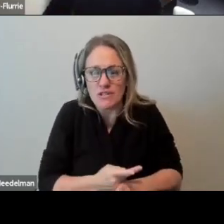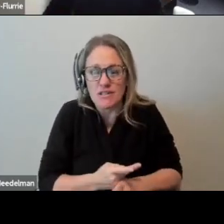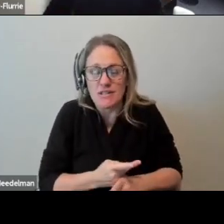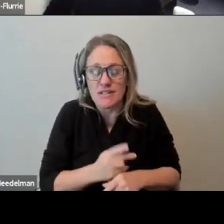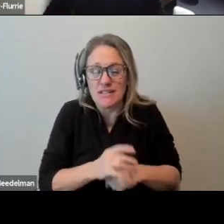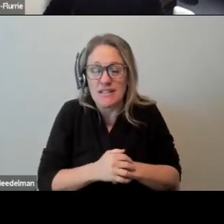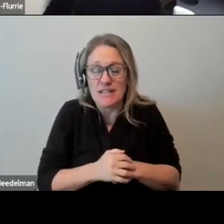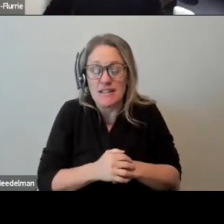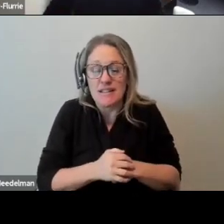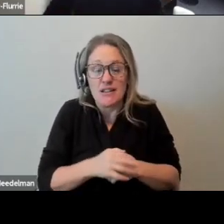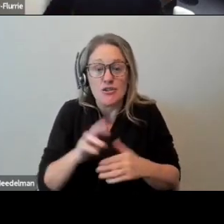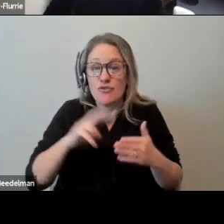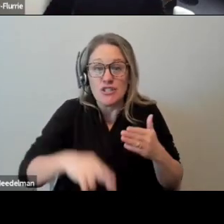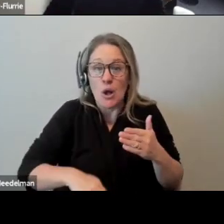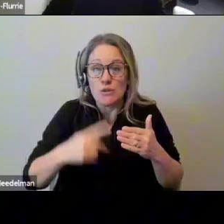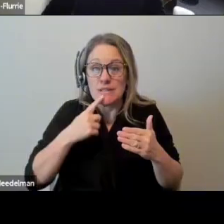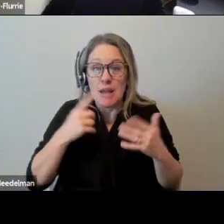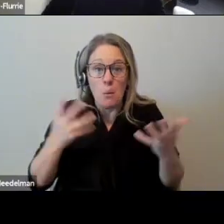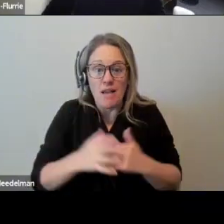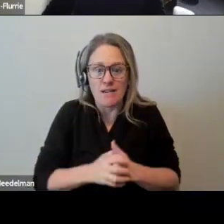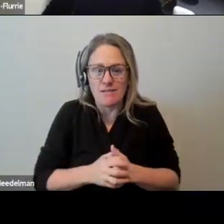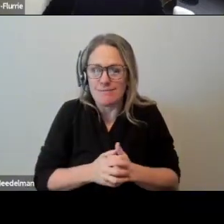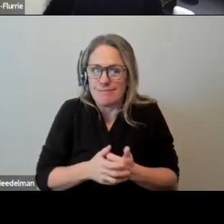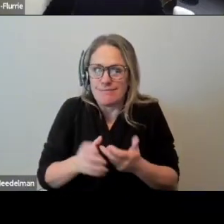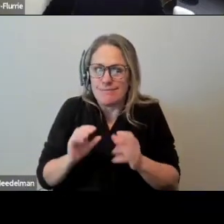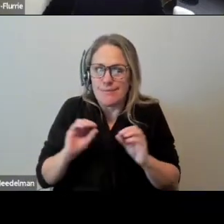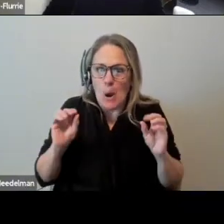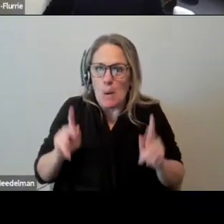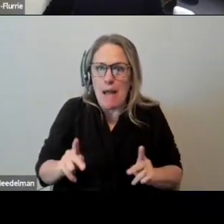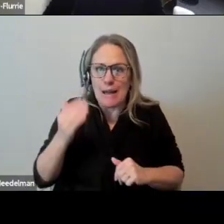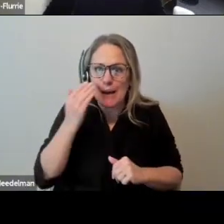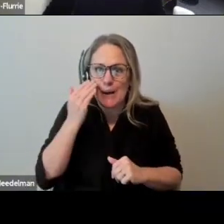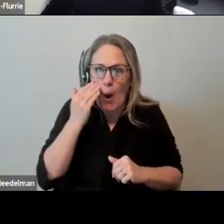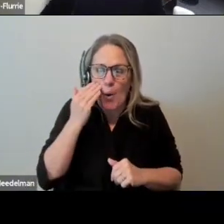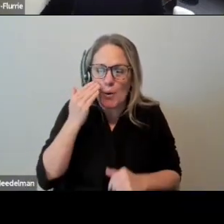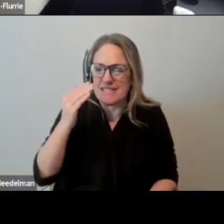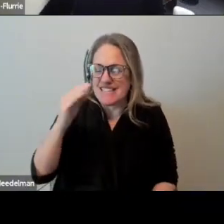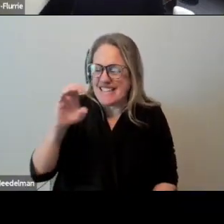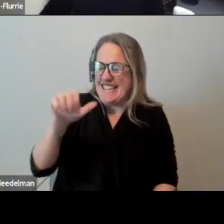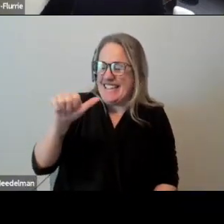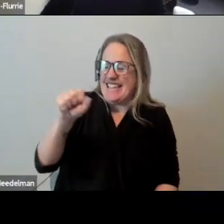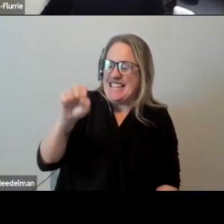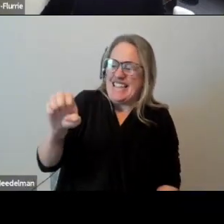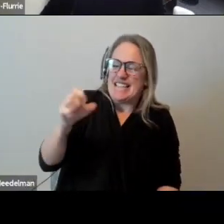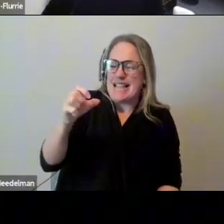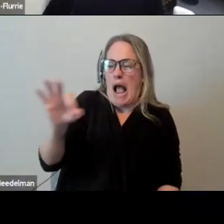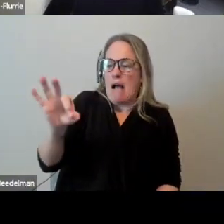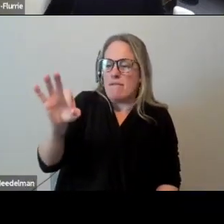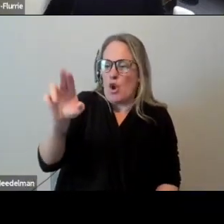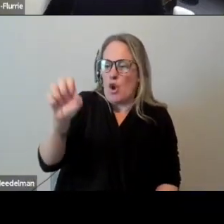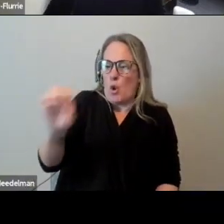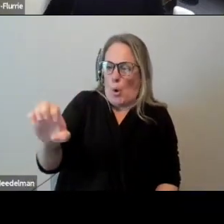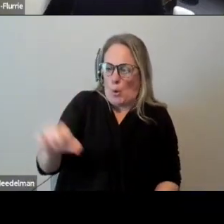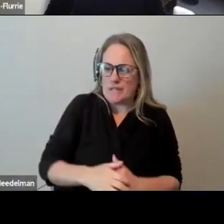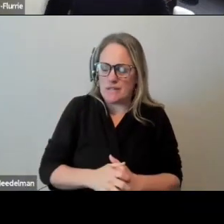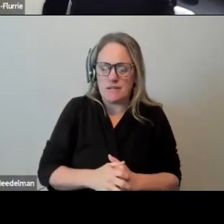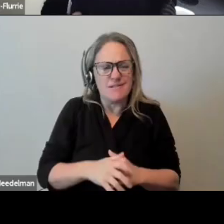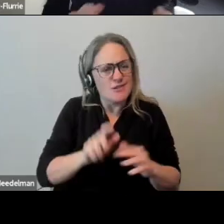it came back with saying, Hey Jen, no one knows the phrase ease of use. Why didn't you change it to something that people will know?